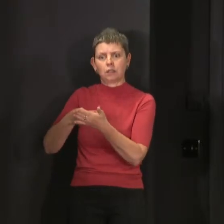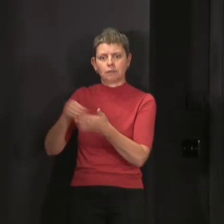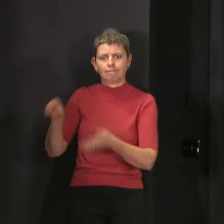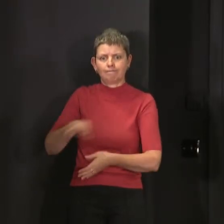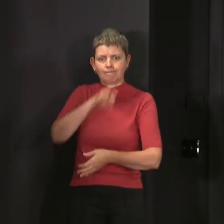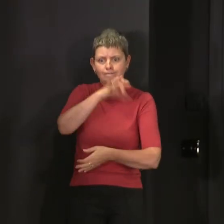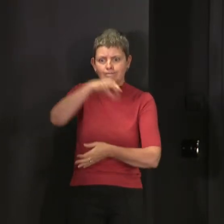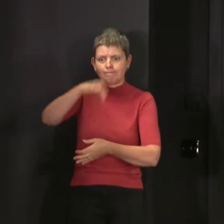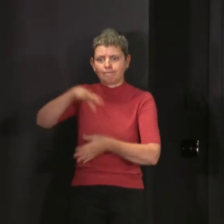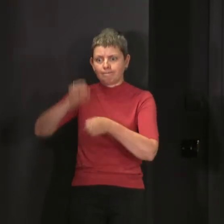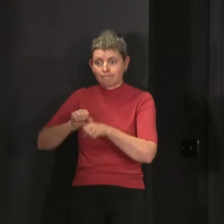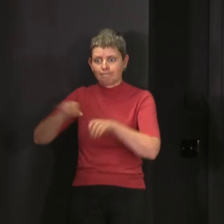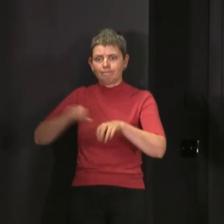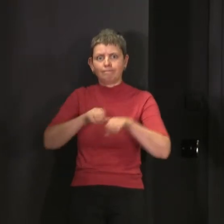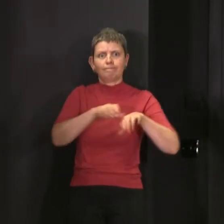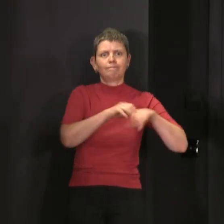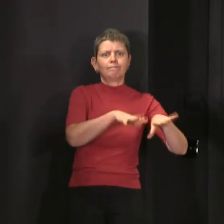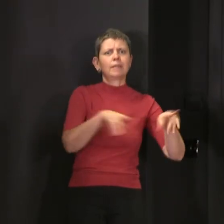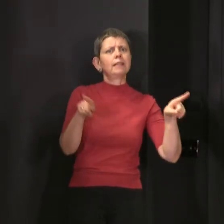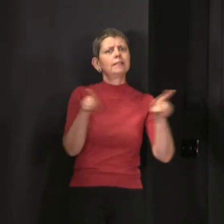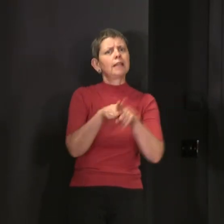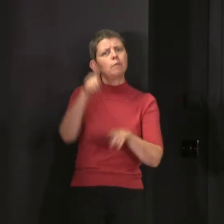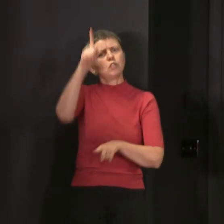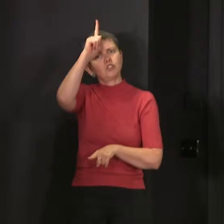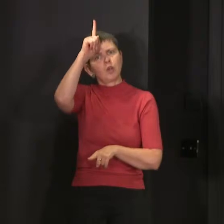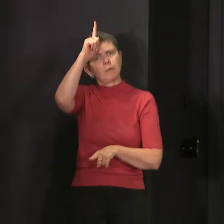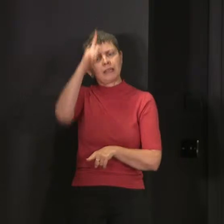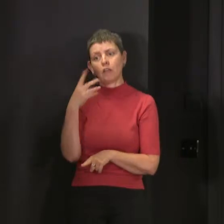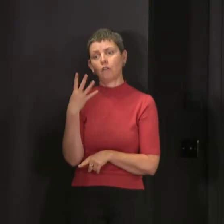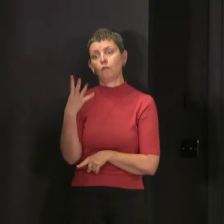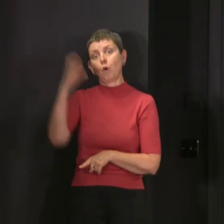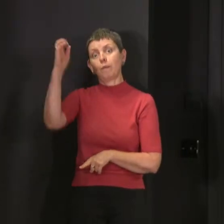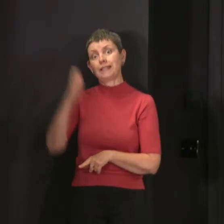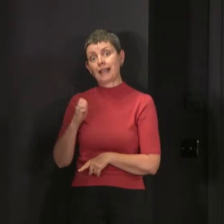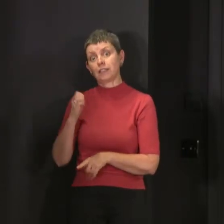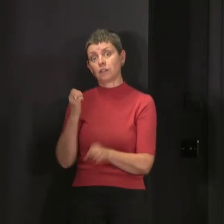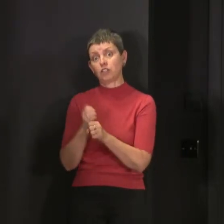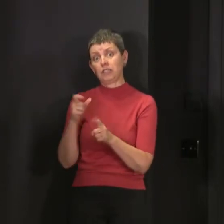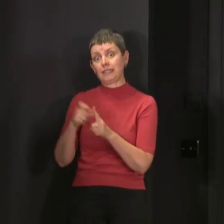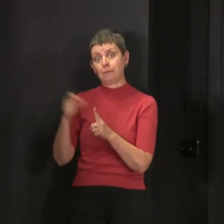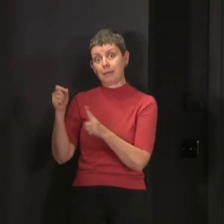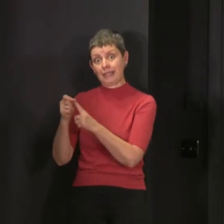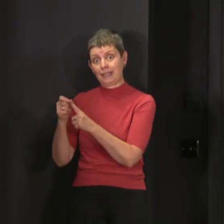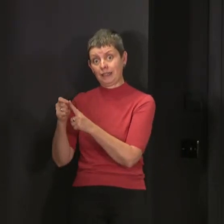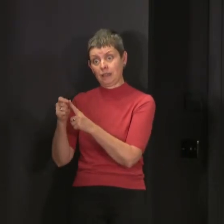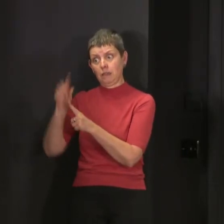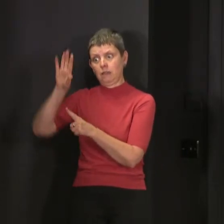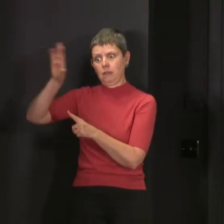where you have seen 4% of GDP, which would see an £80 billion stimulus to kick-start